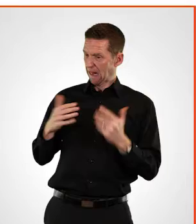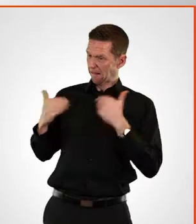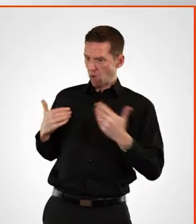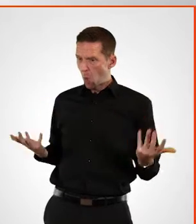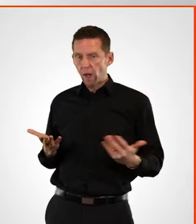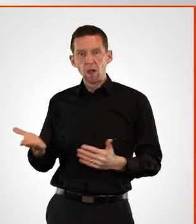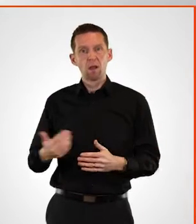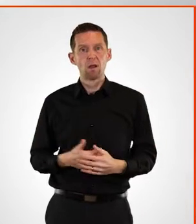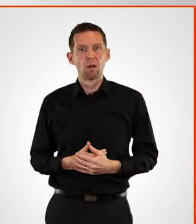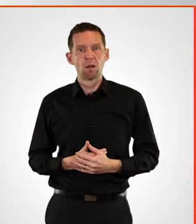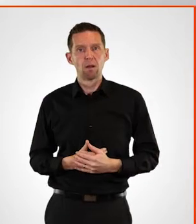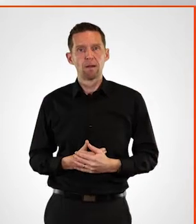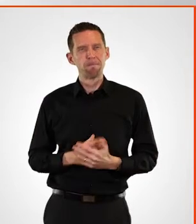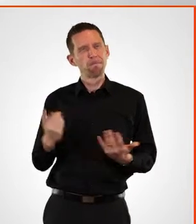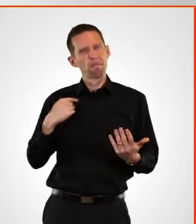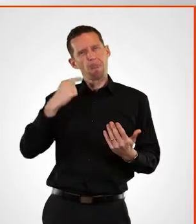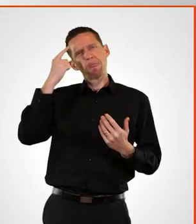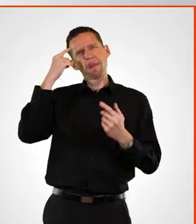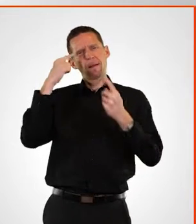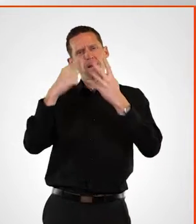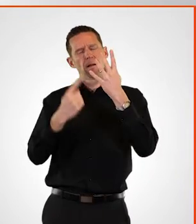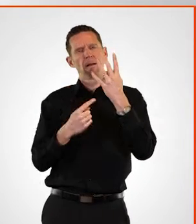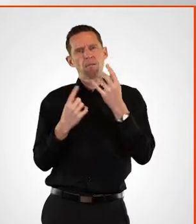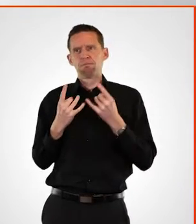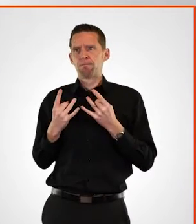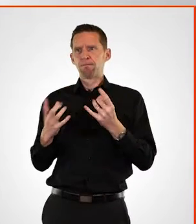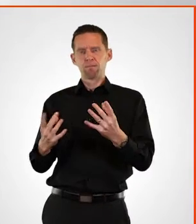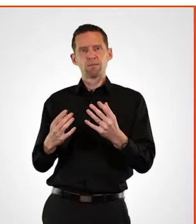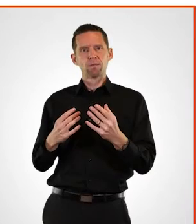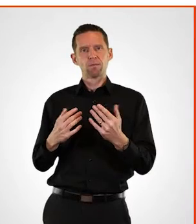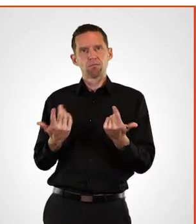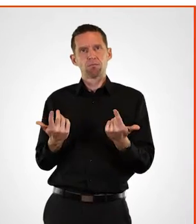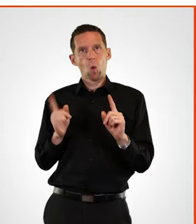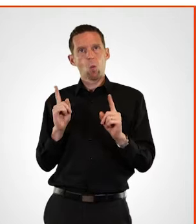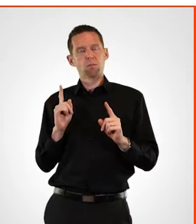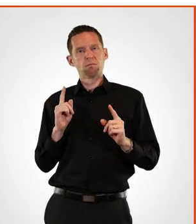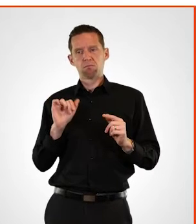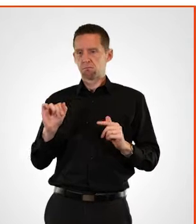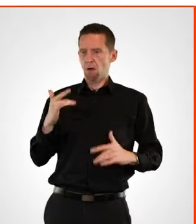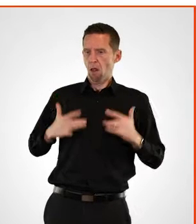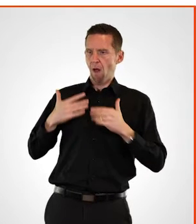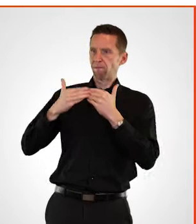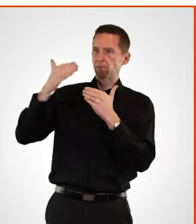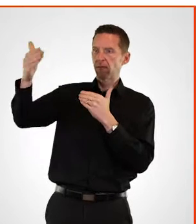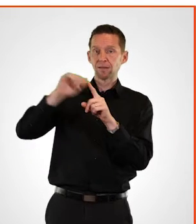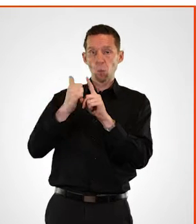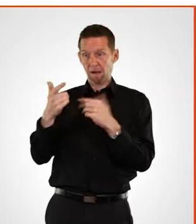Where do you want to live?" We want to kind of think about what kind of living situation...